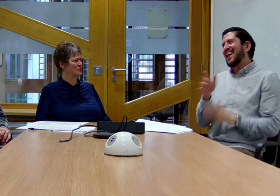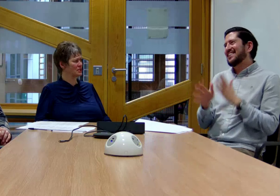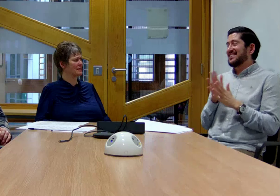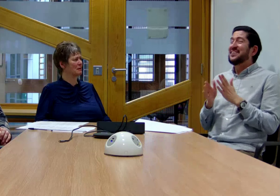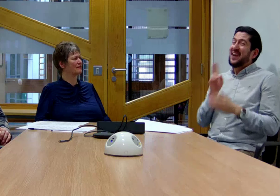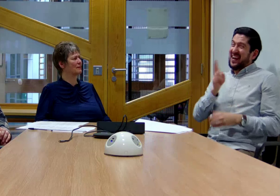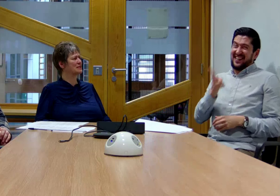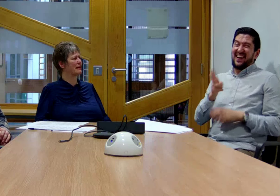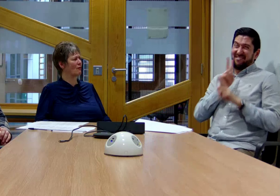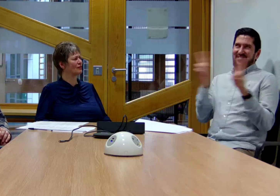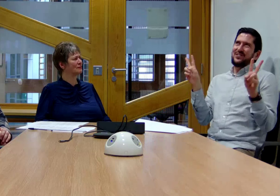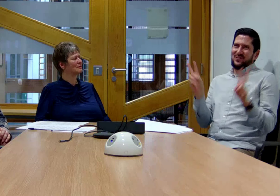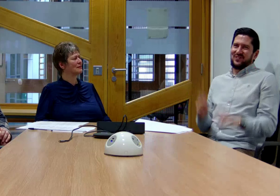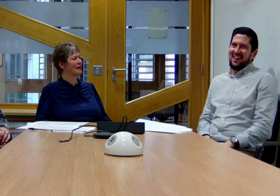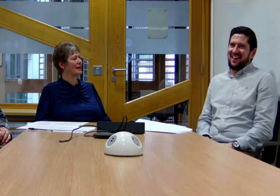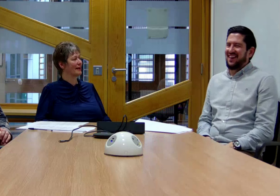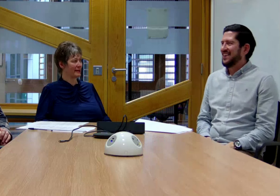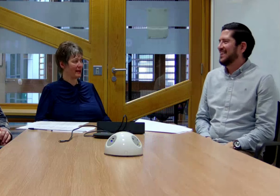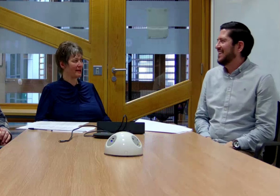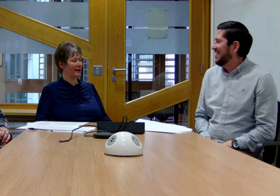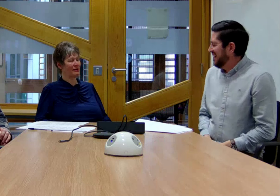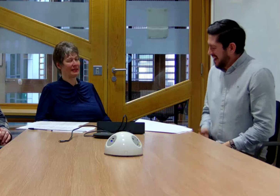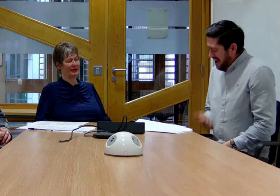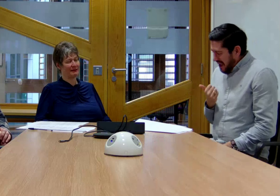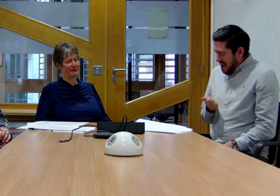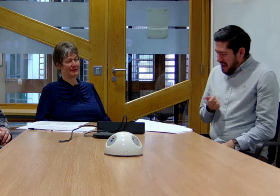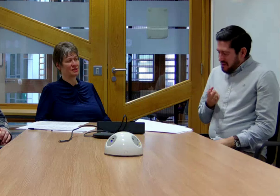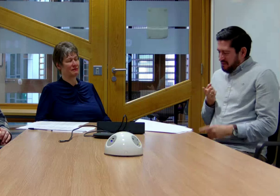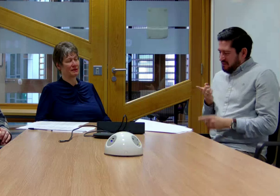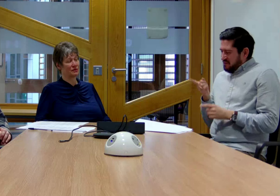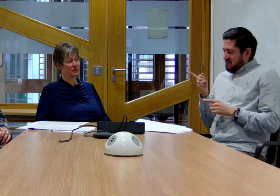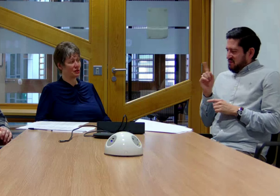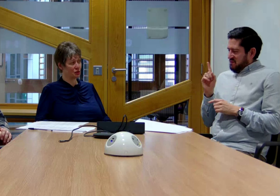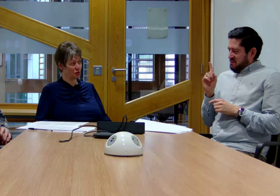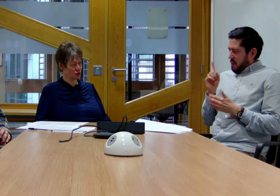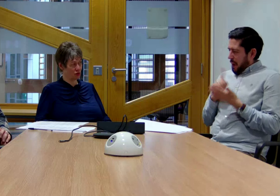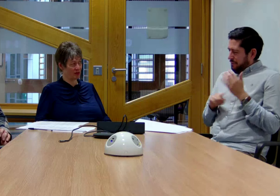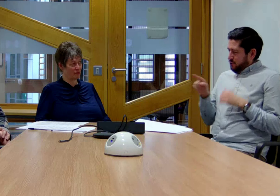of a sudden you say no, actually, I'm going to stand up, stand up for myself, and again,